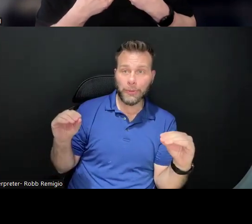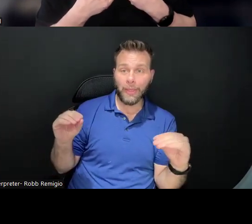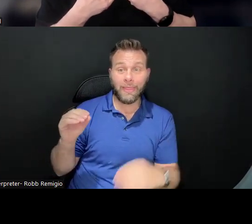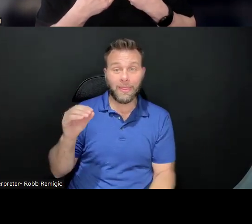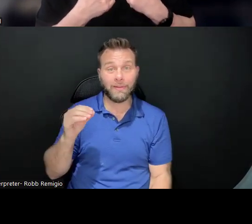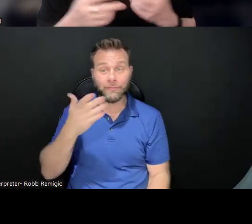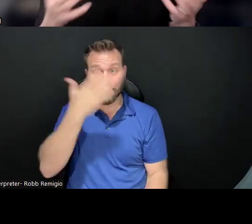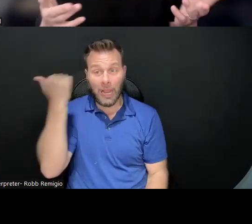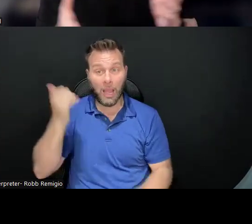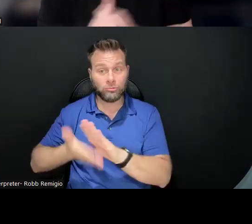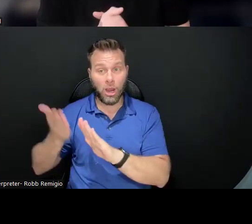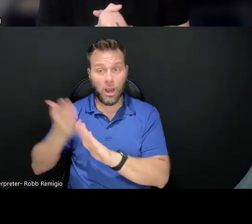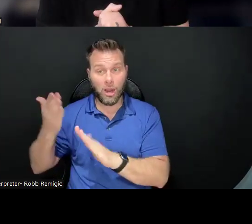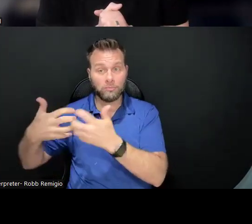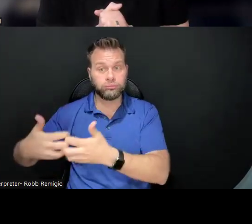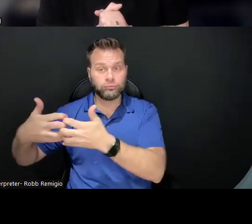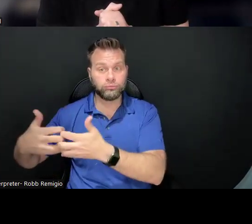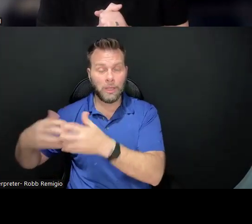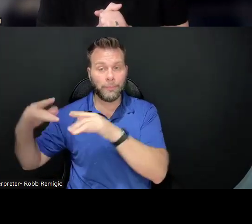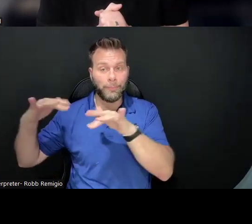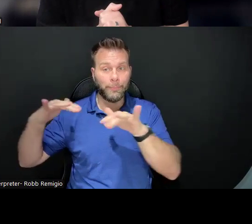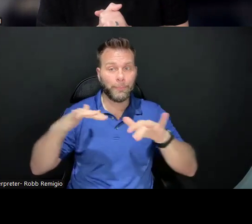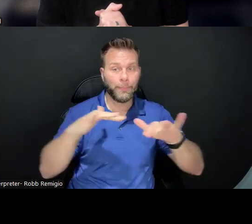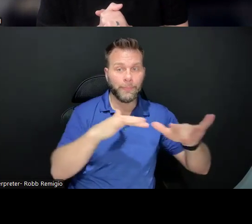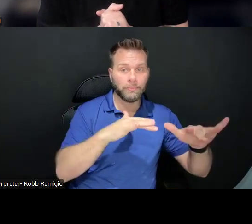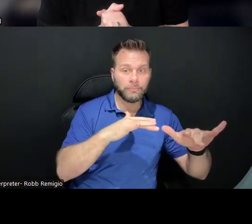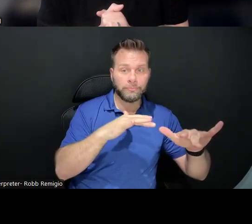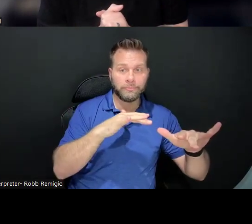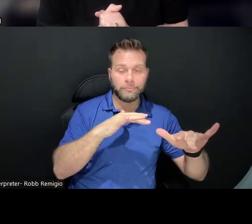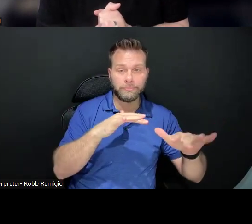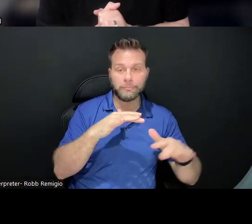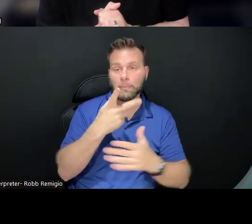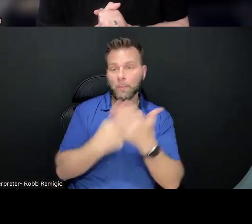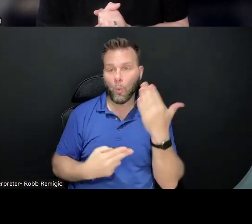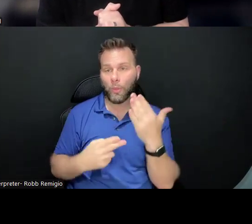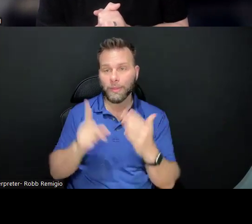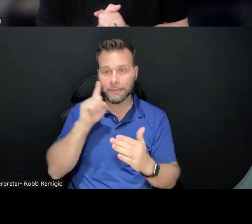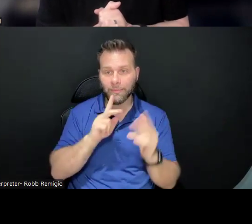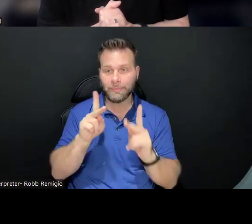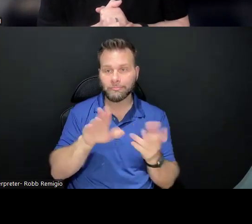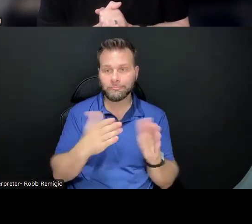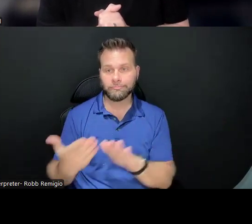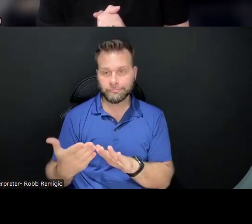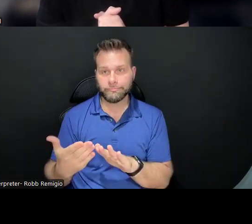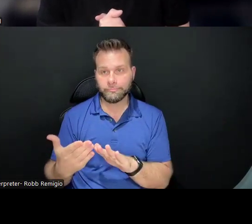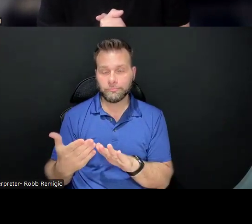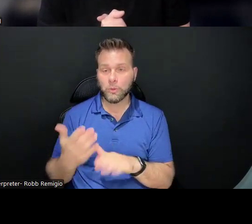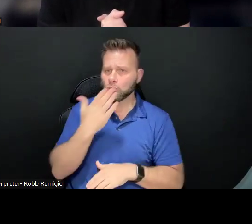They couldn't hear the engine. They didn't realize they left They died from the carbon